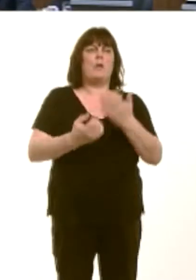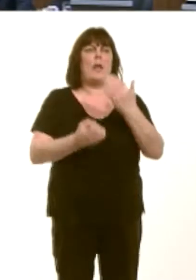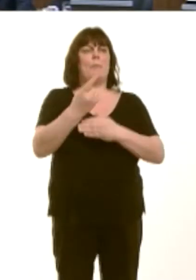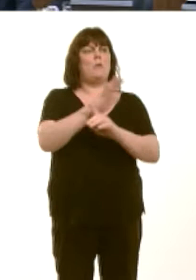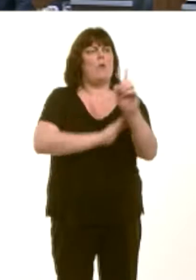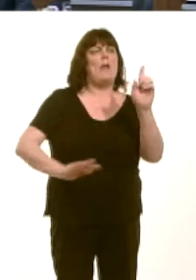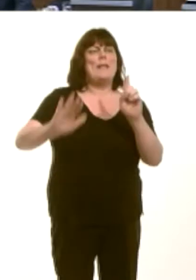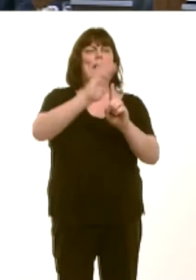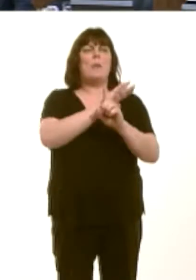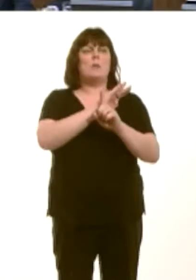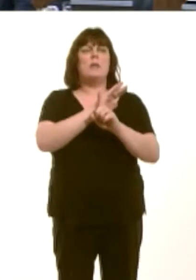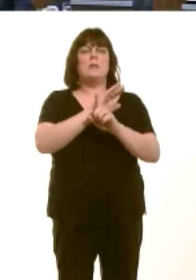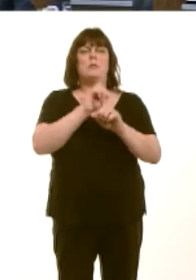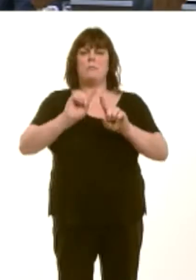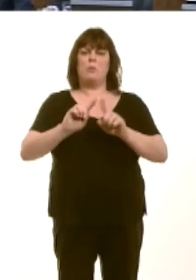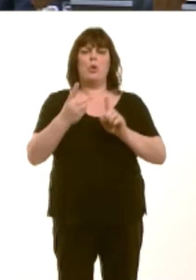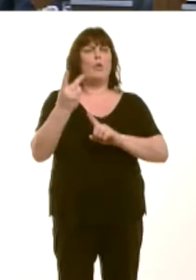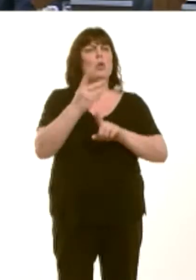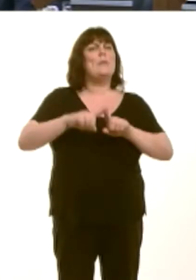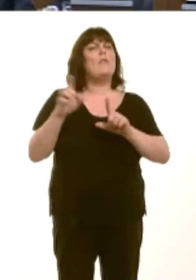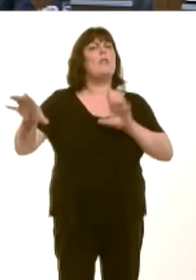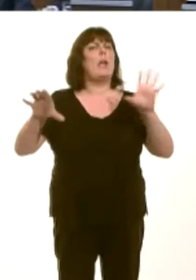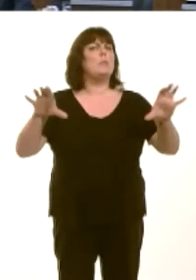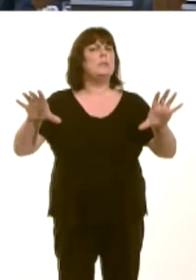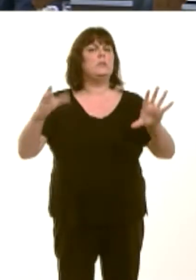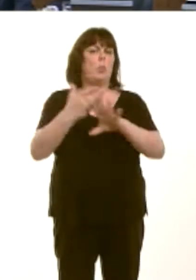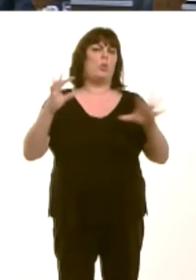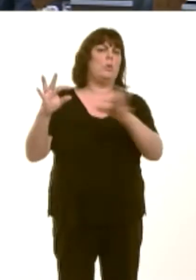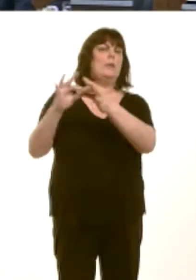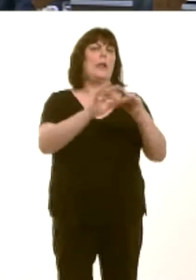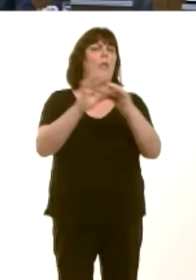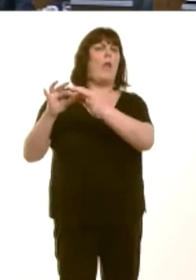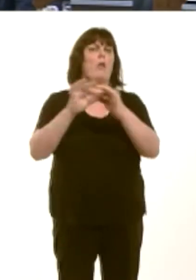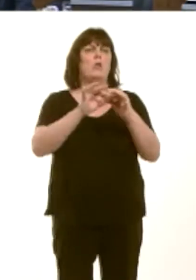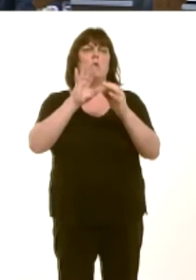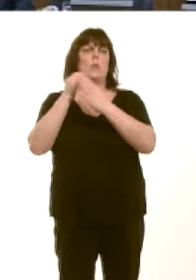county border, and is made available then to those living on the other side.